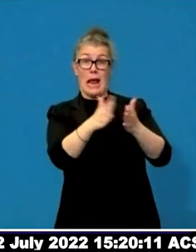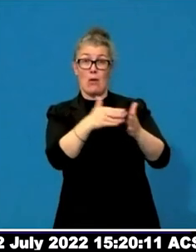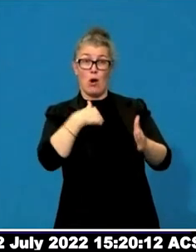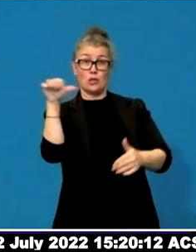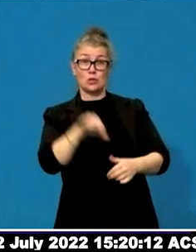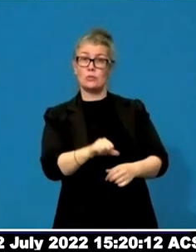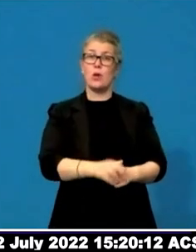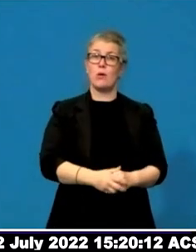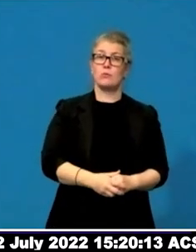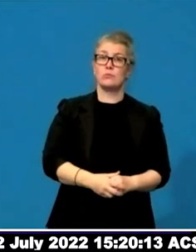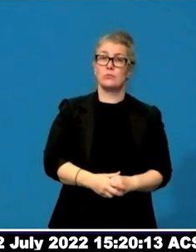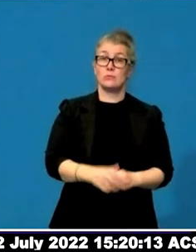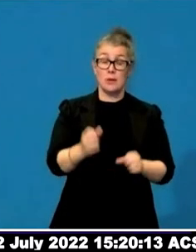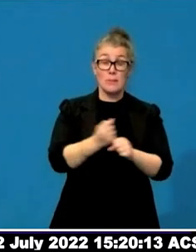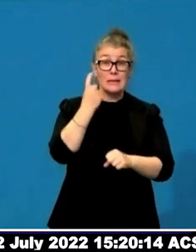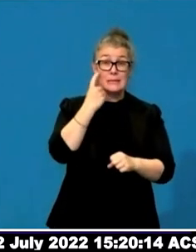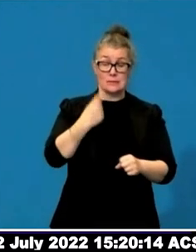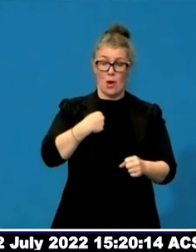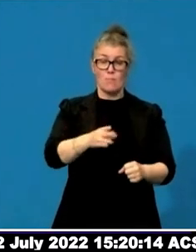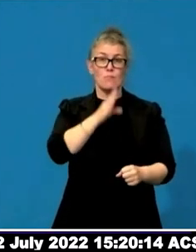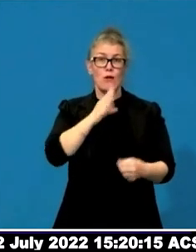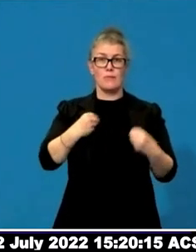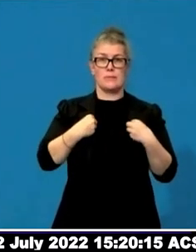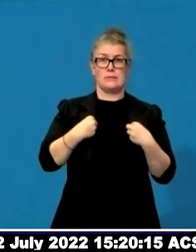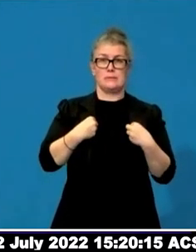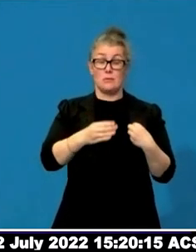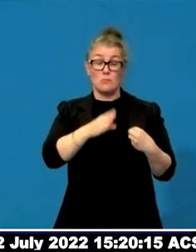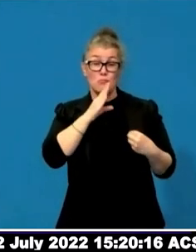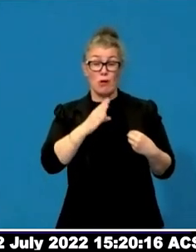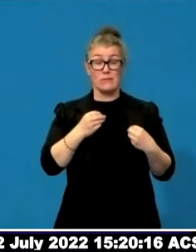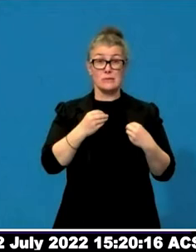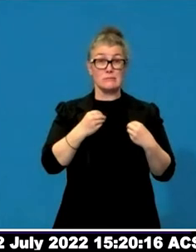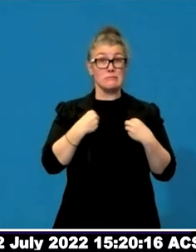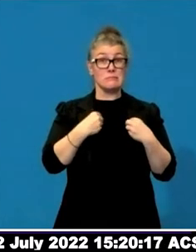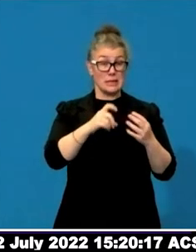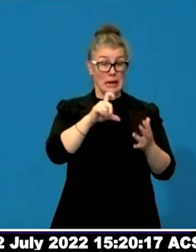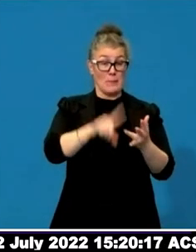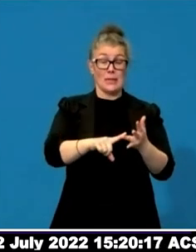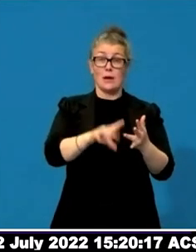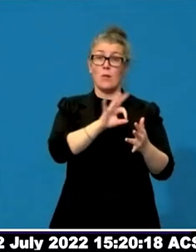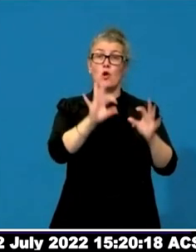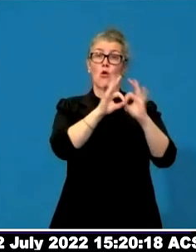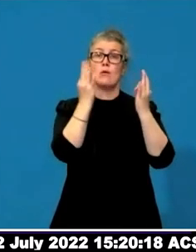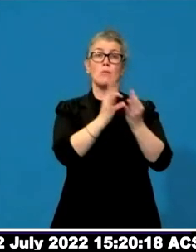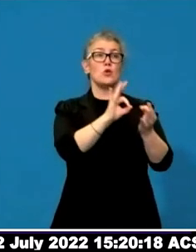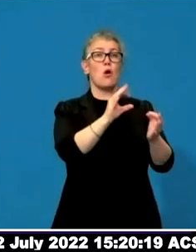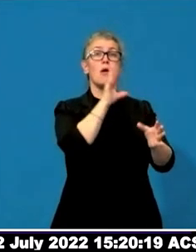Does that make sense? I'm a private business. I'm a private company. I'm not an organisation. I'm not government-funded. I've never had government funding.